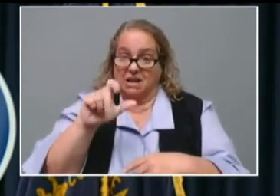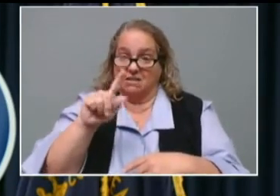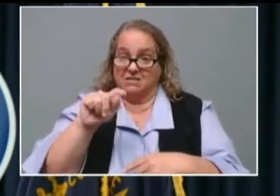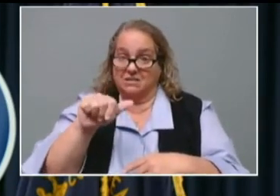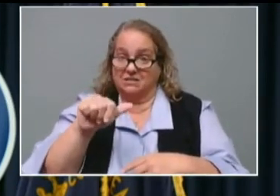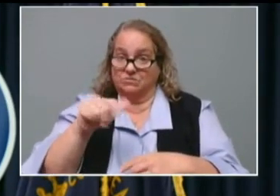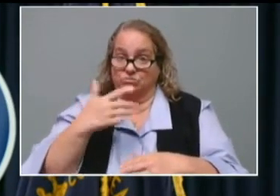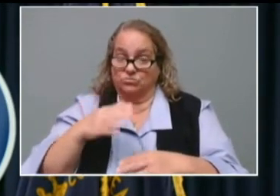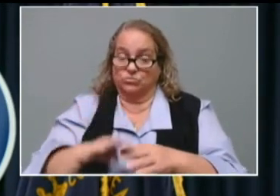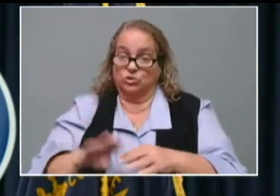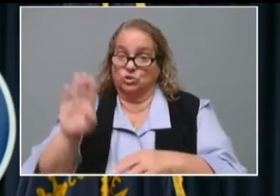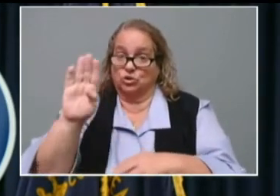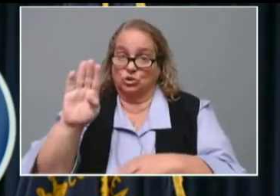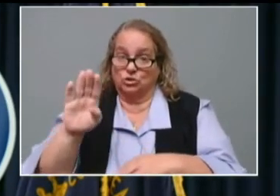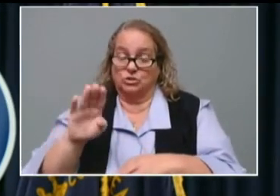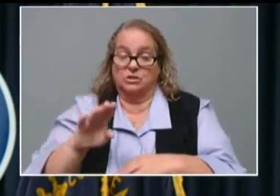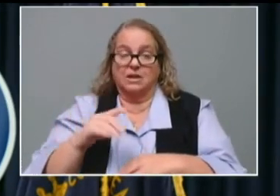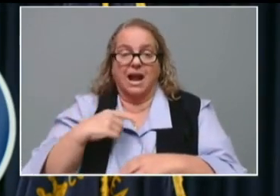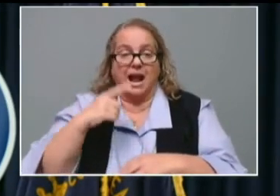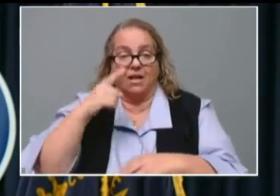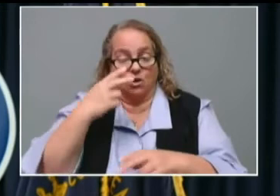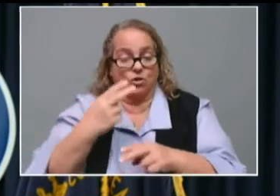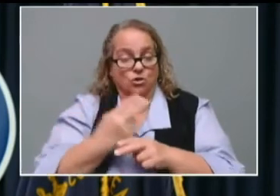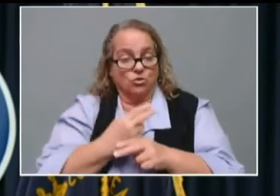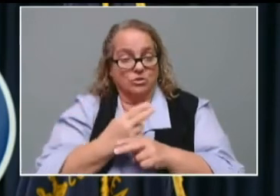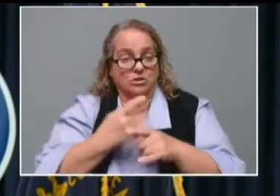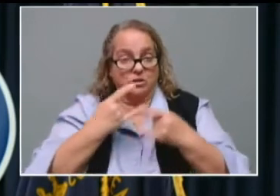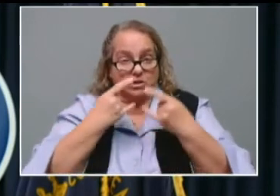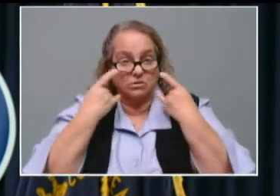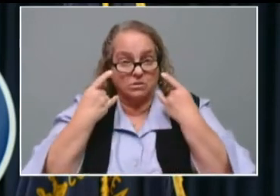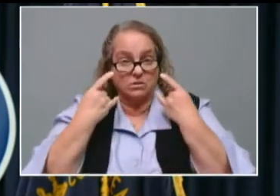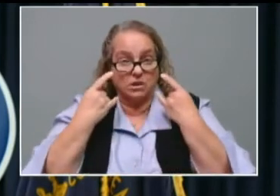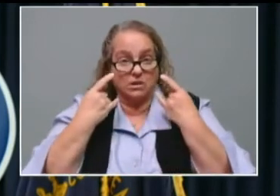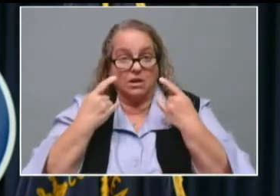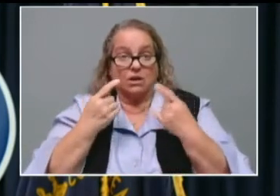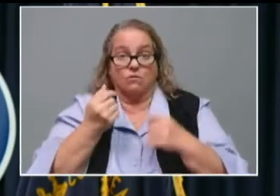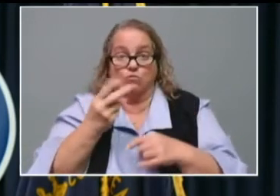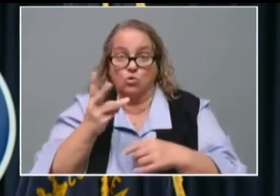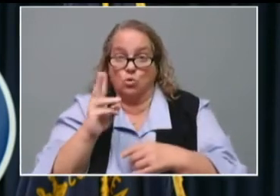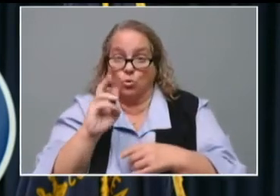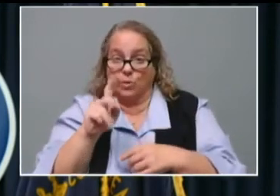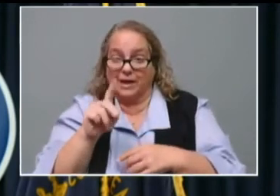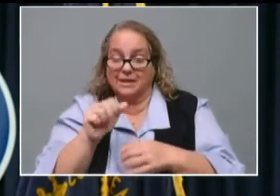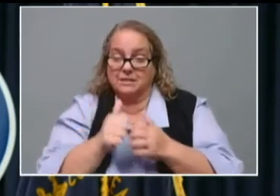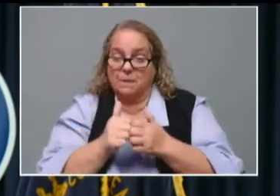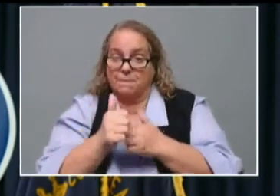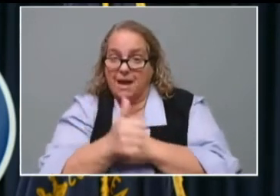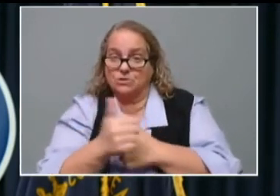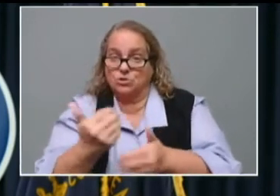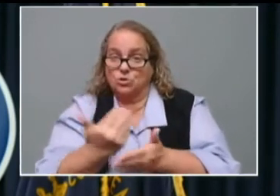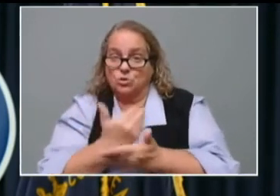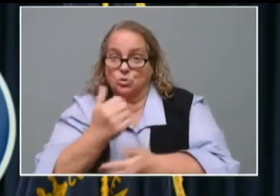least a couple of weeks past New Year's in schools would tamp down the spread